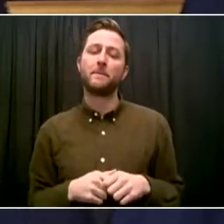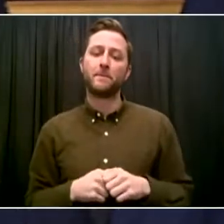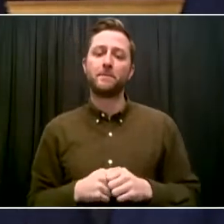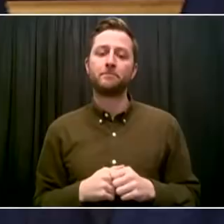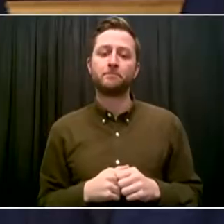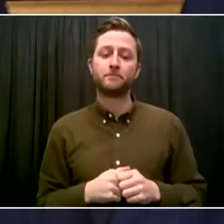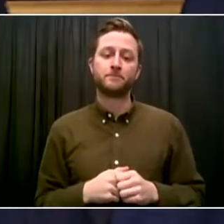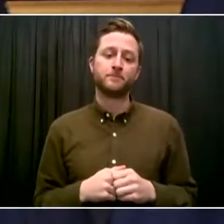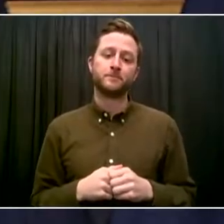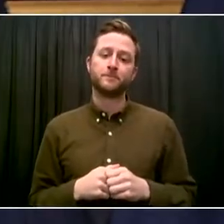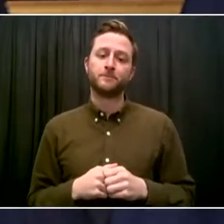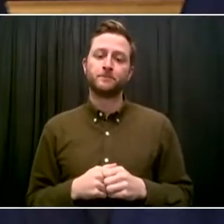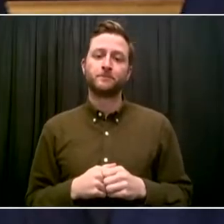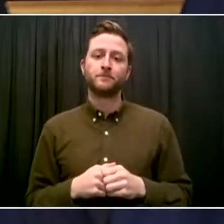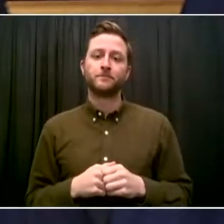WER AE THANKFUL FOR THE